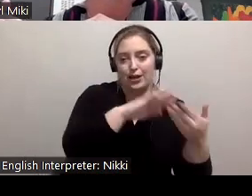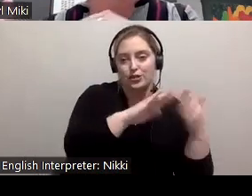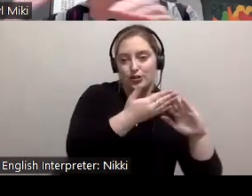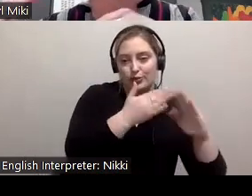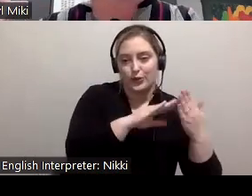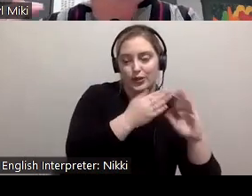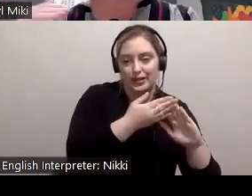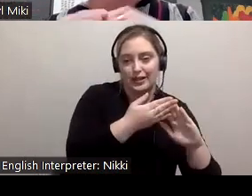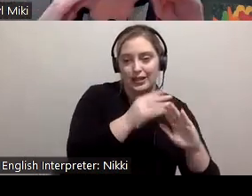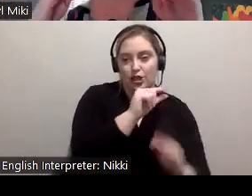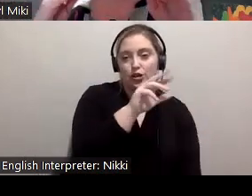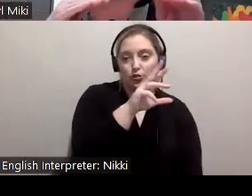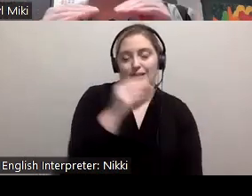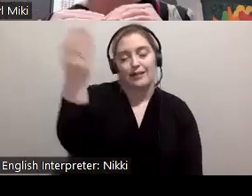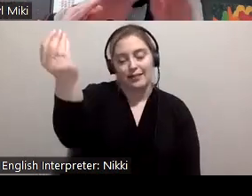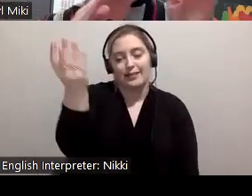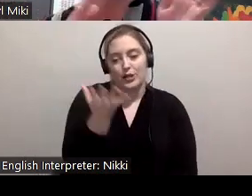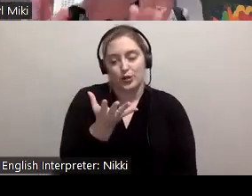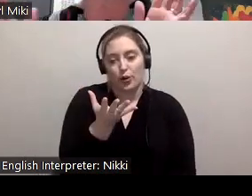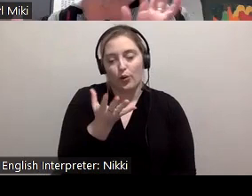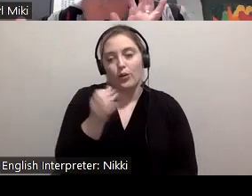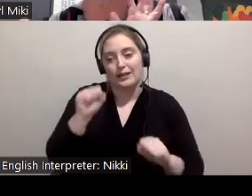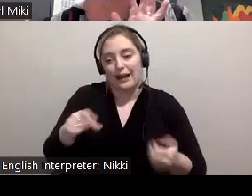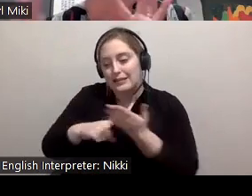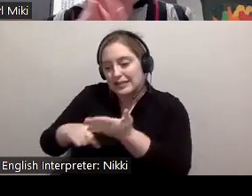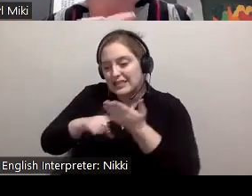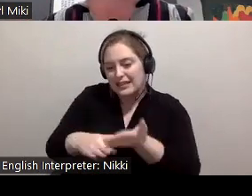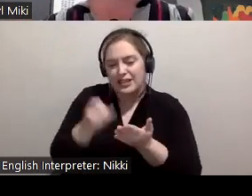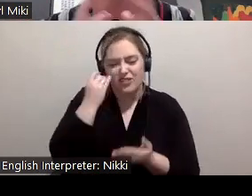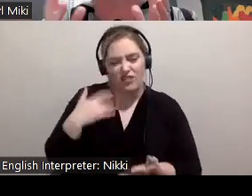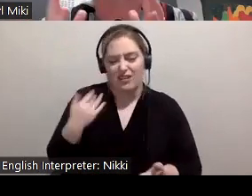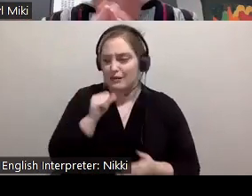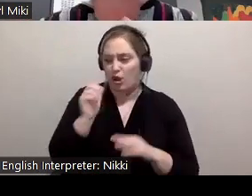certainly give us a shout. If you're unclear at all about how the timing of these things work. Uh because we do know